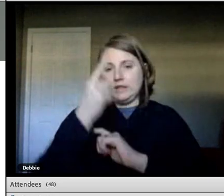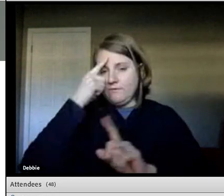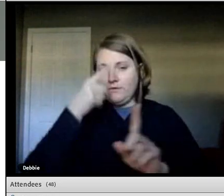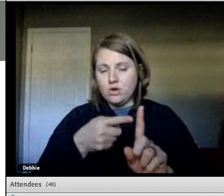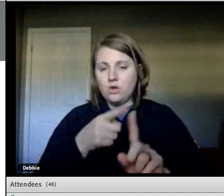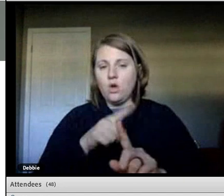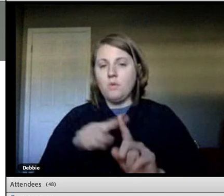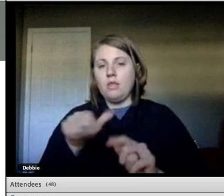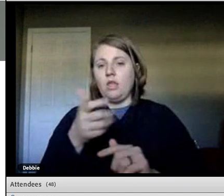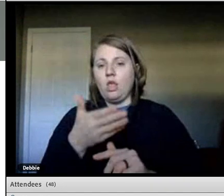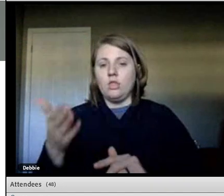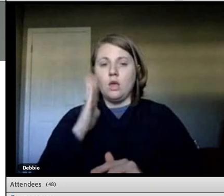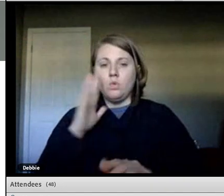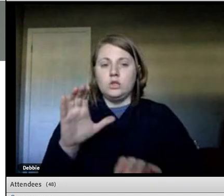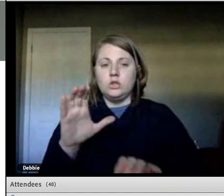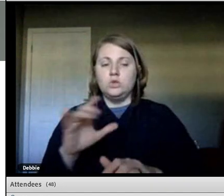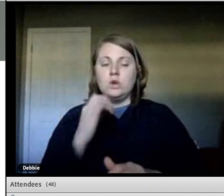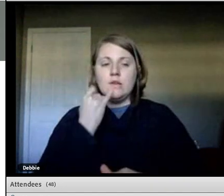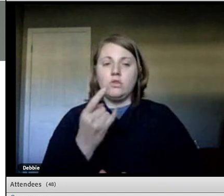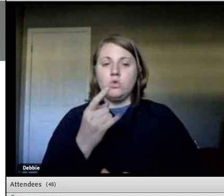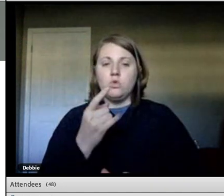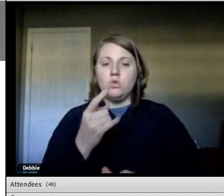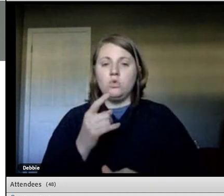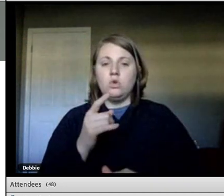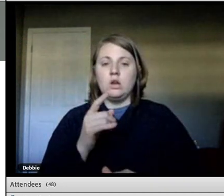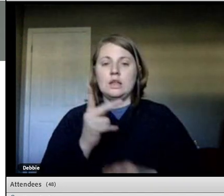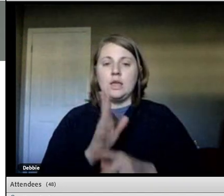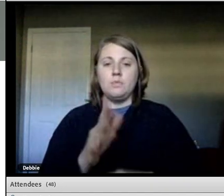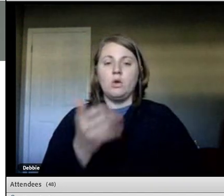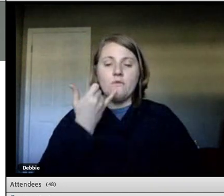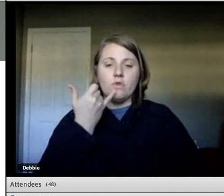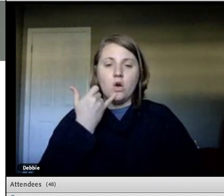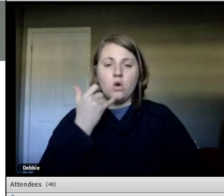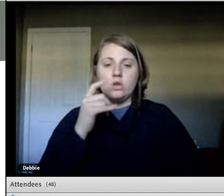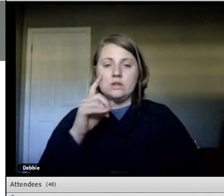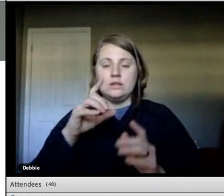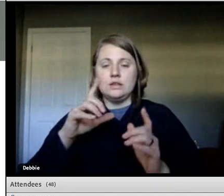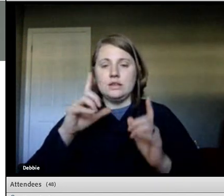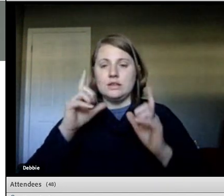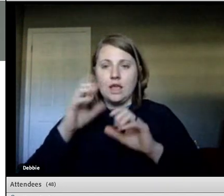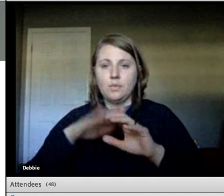if you hover your phone's camera over text, it will translate for you,